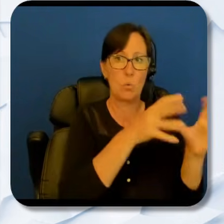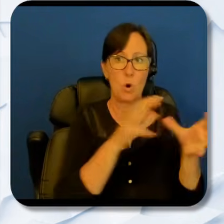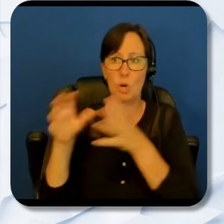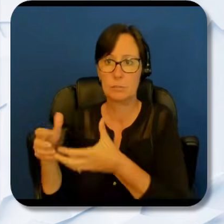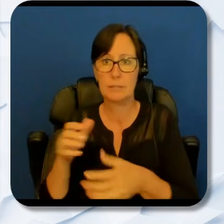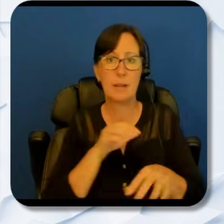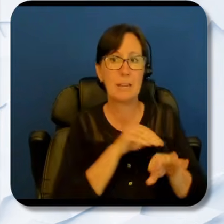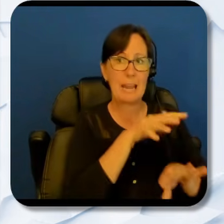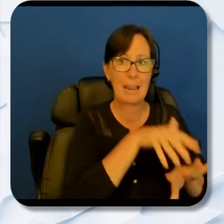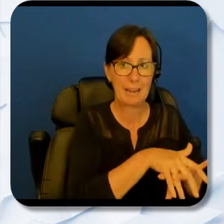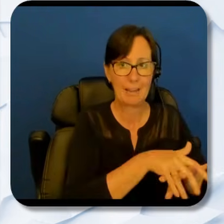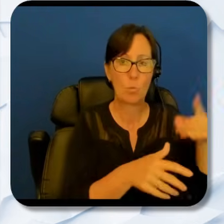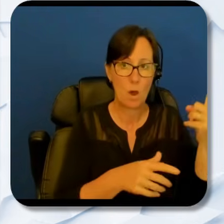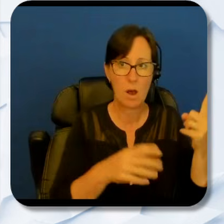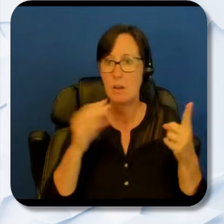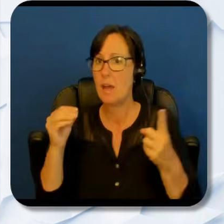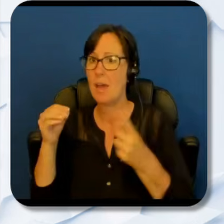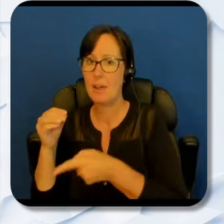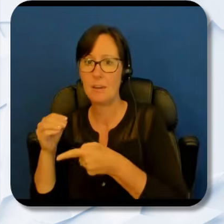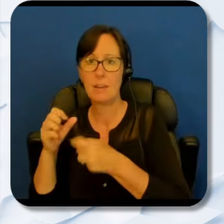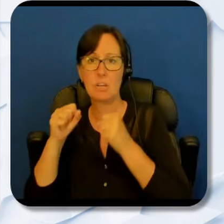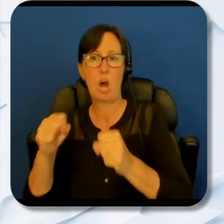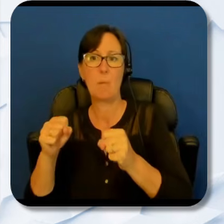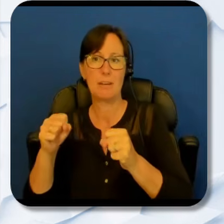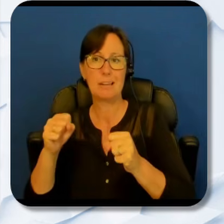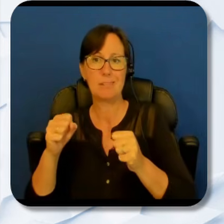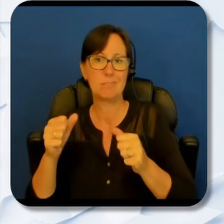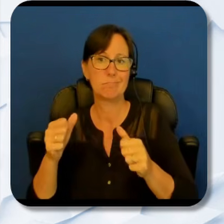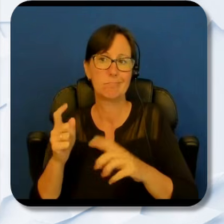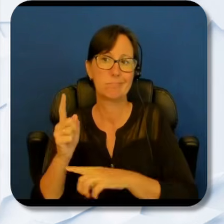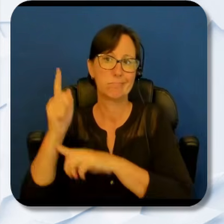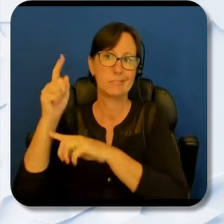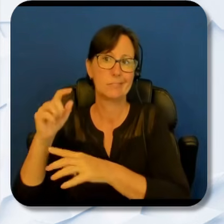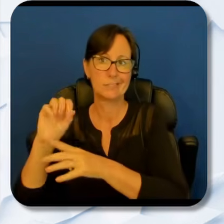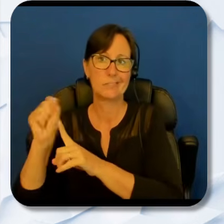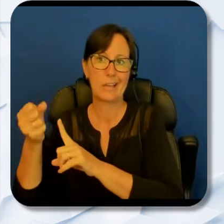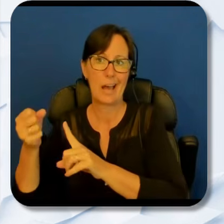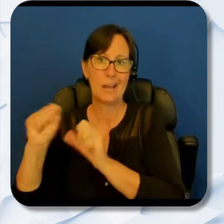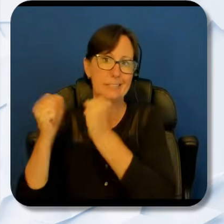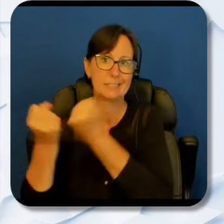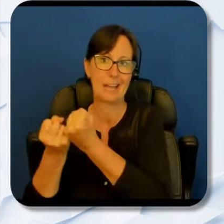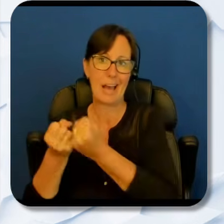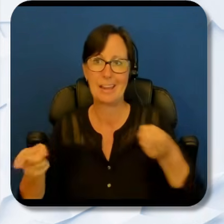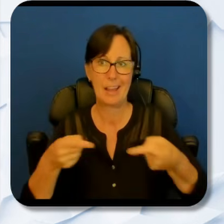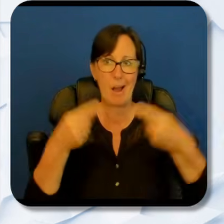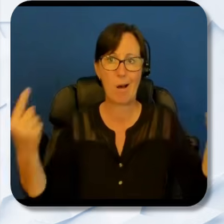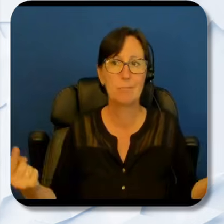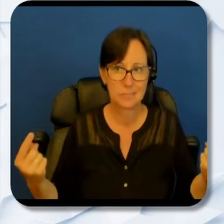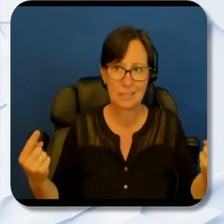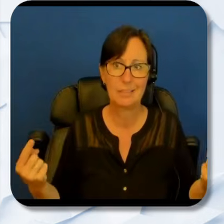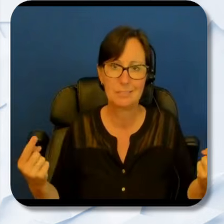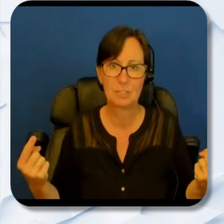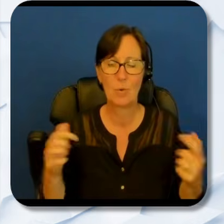and the other worlds that of dominant society. These worlds are the opposite of each other.